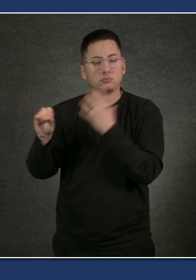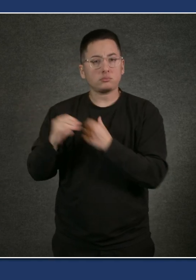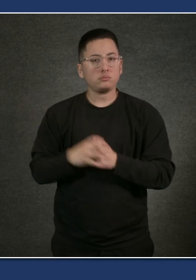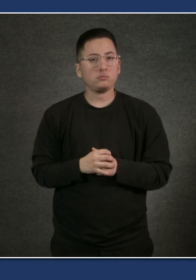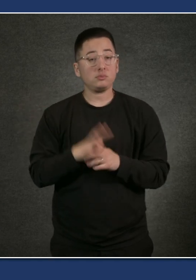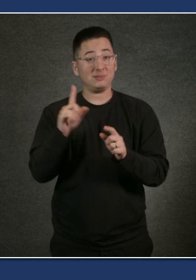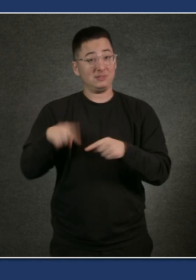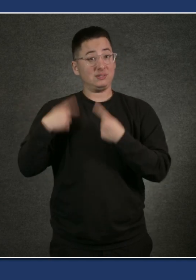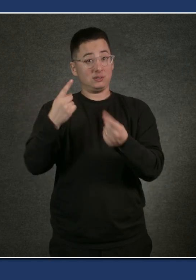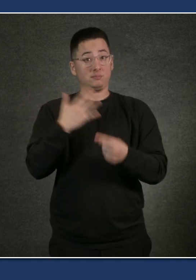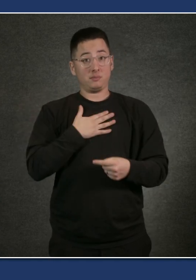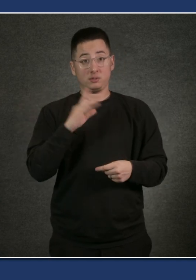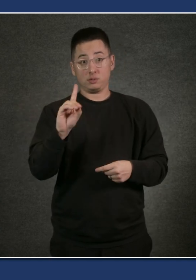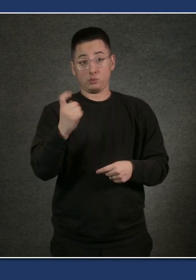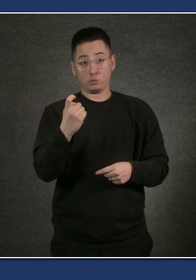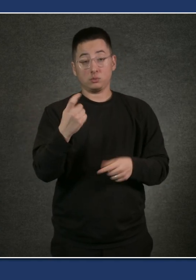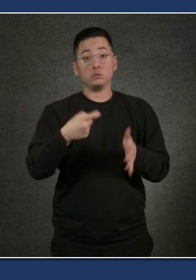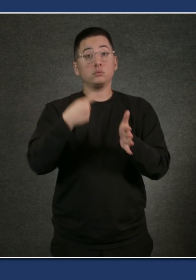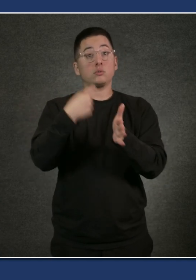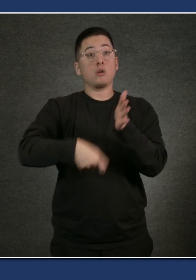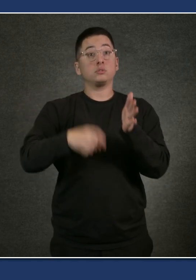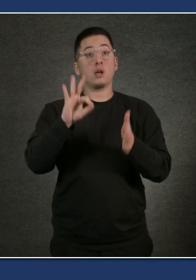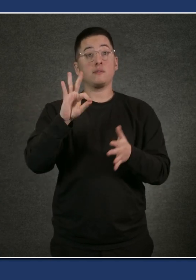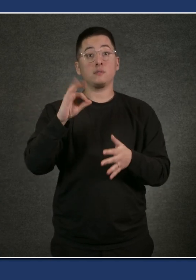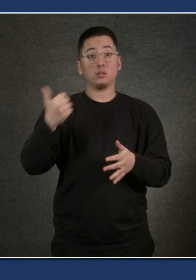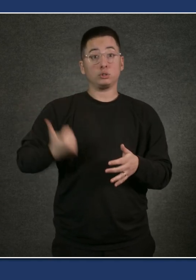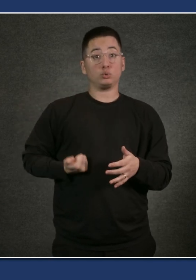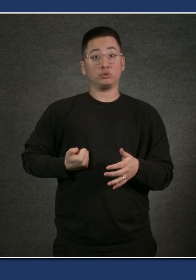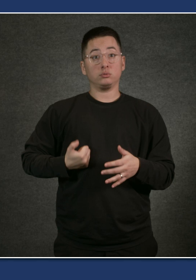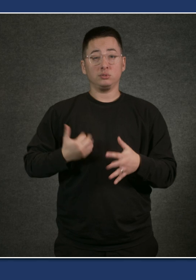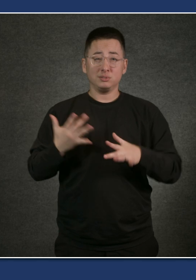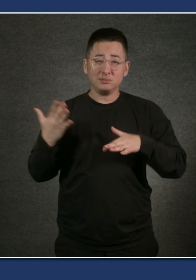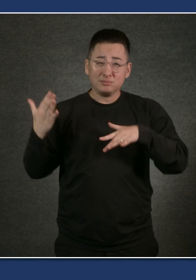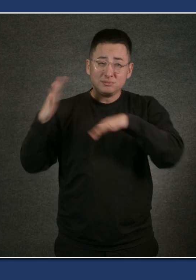an astronomically by 1,200%.